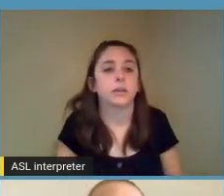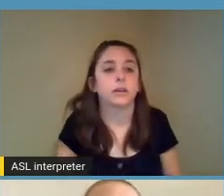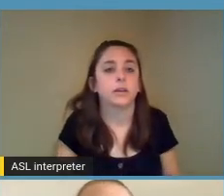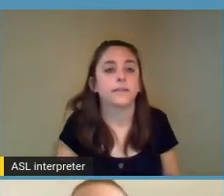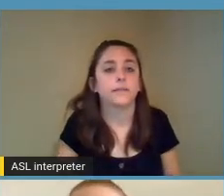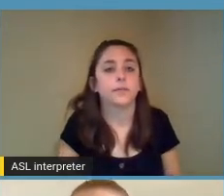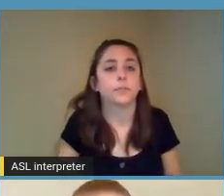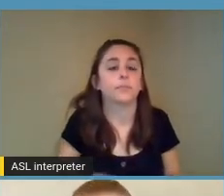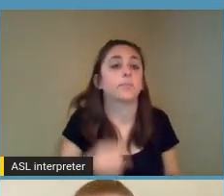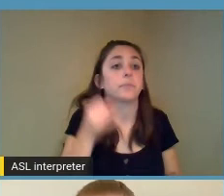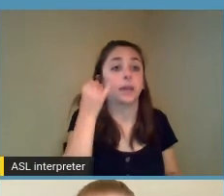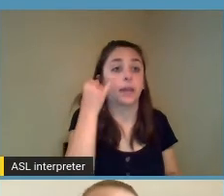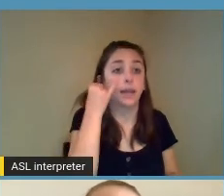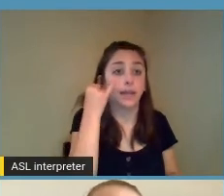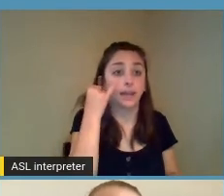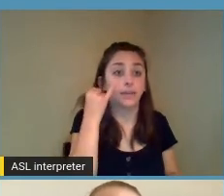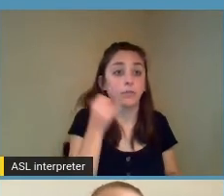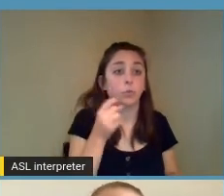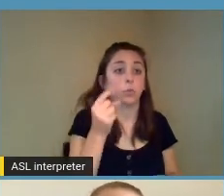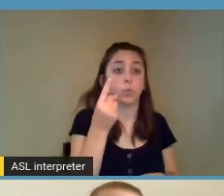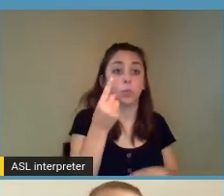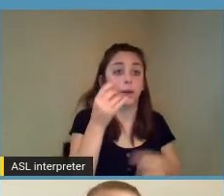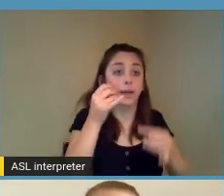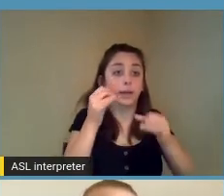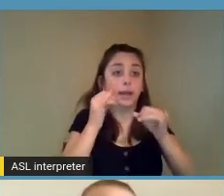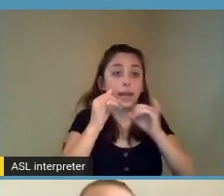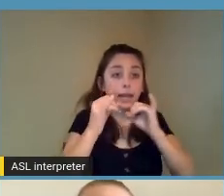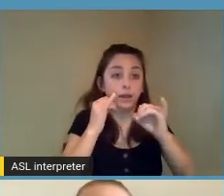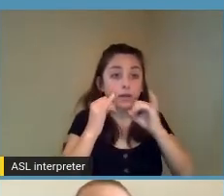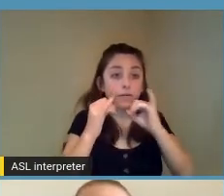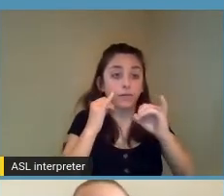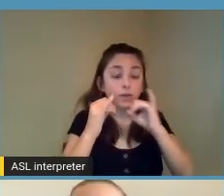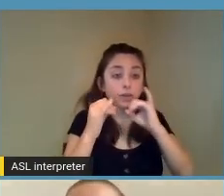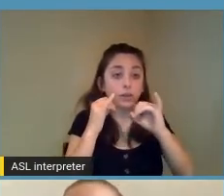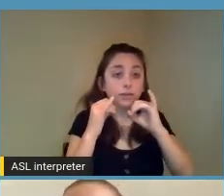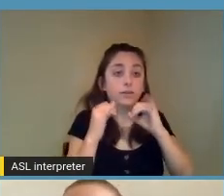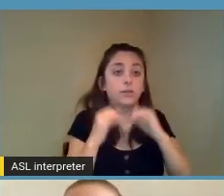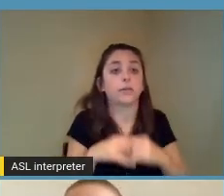you are doing a single interview the following steps would be or maybe an interview with